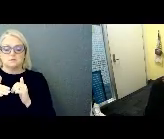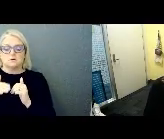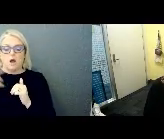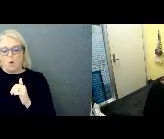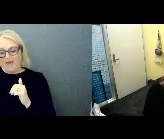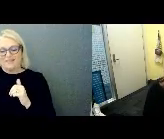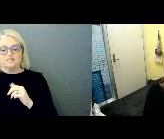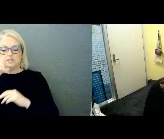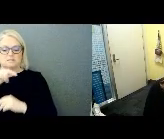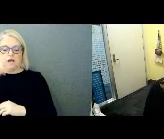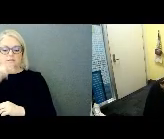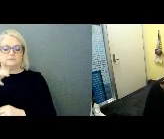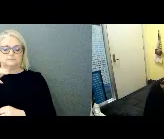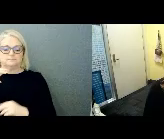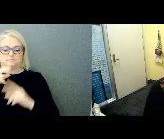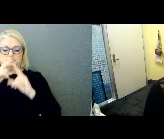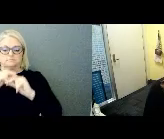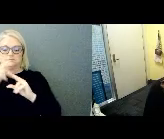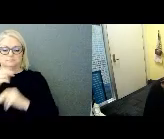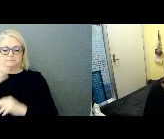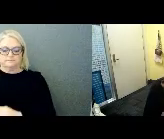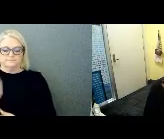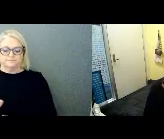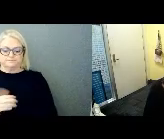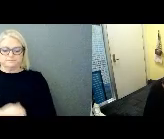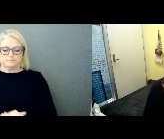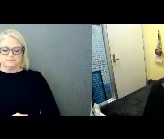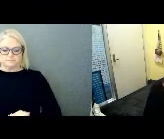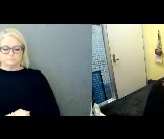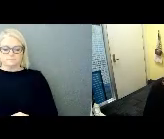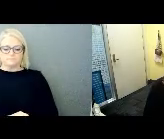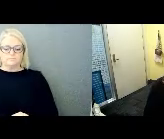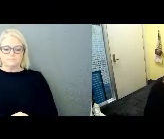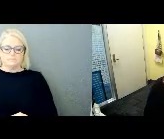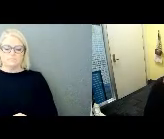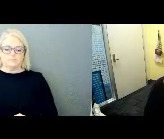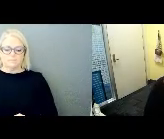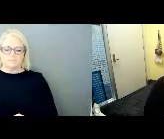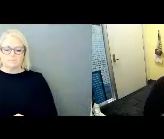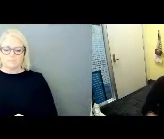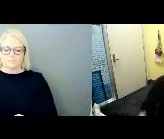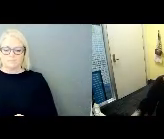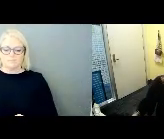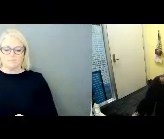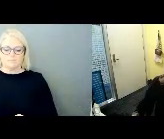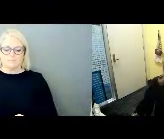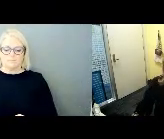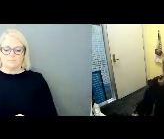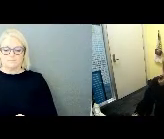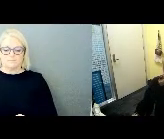do not lie on this side of our mental fences. And once crossed, these fences will look as foolish in retrospect